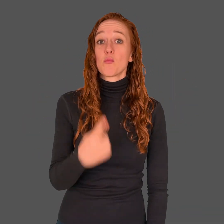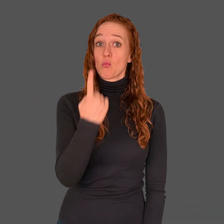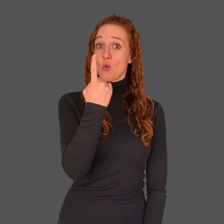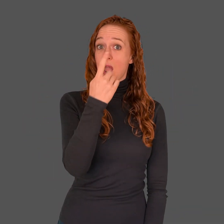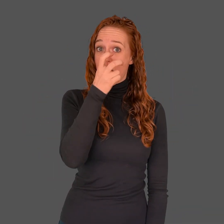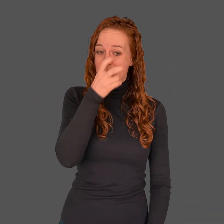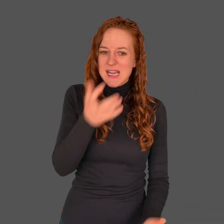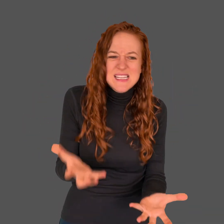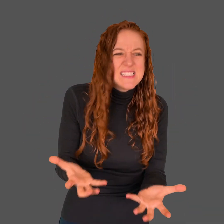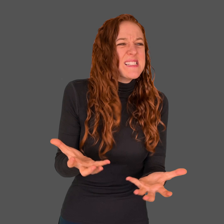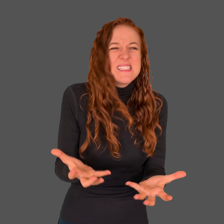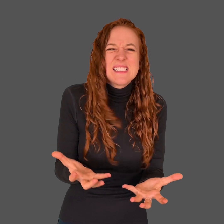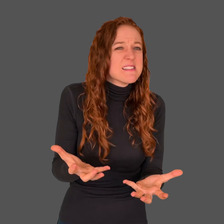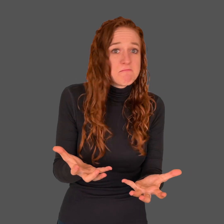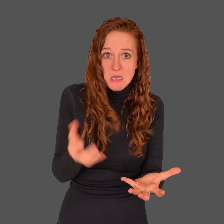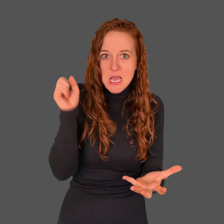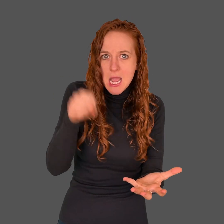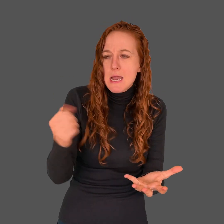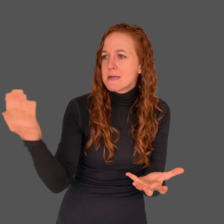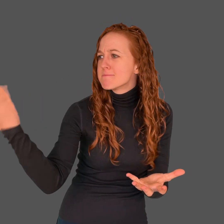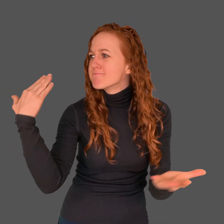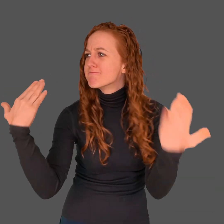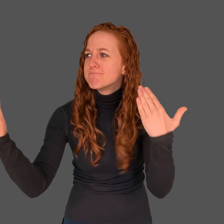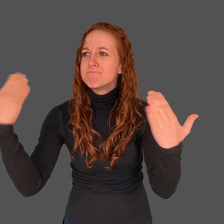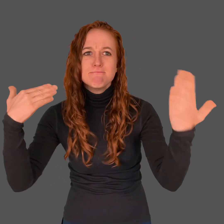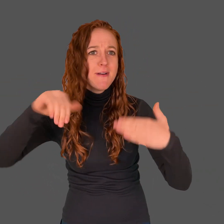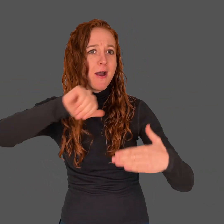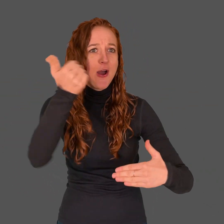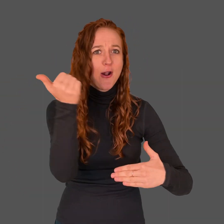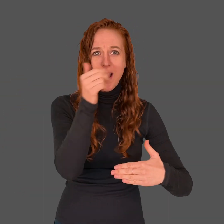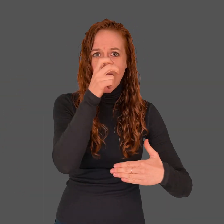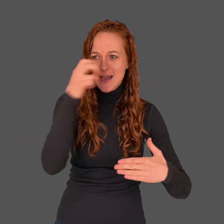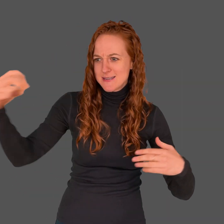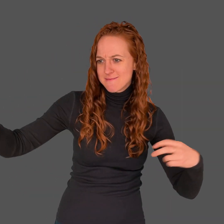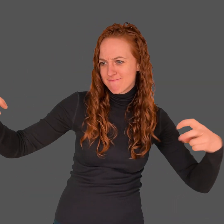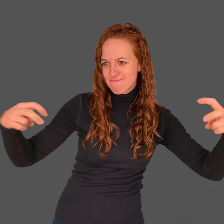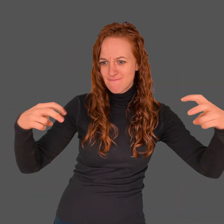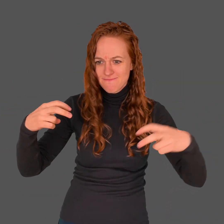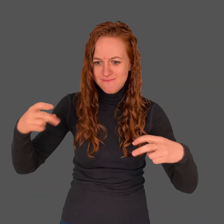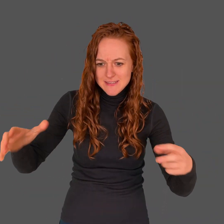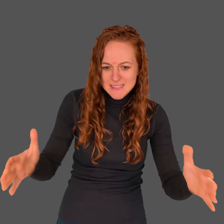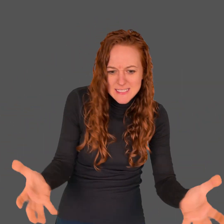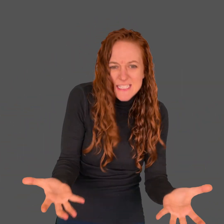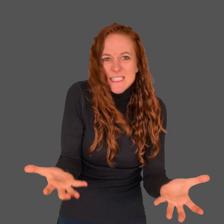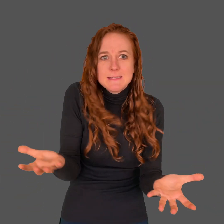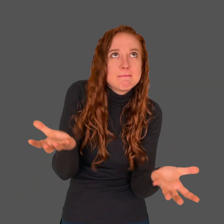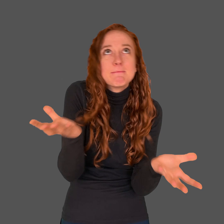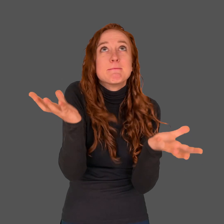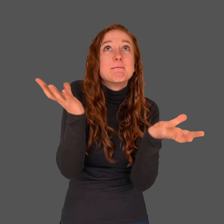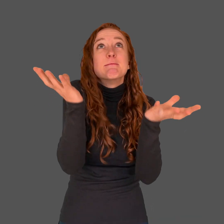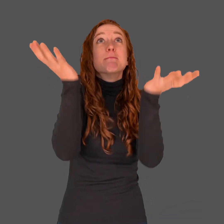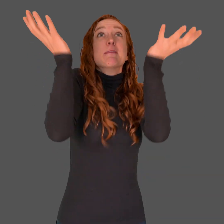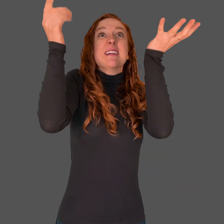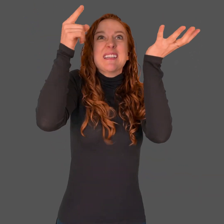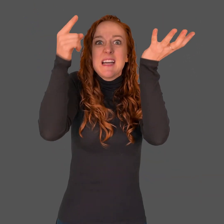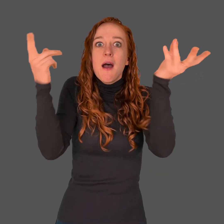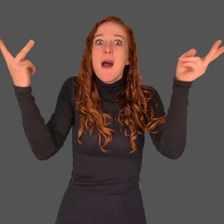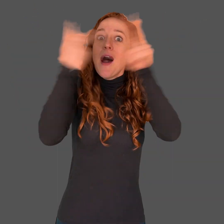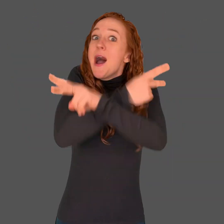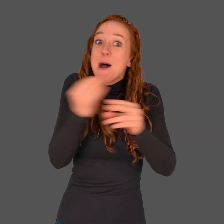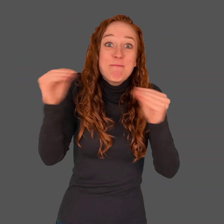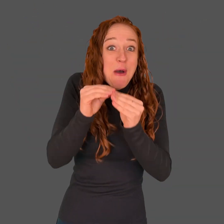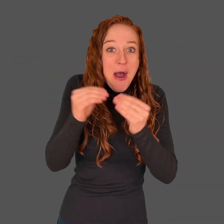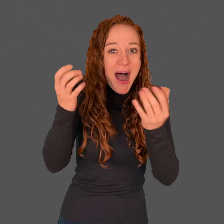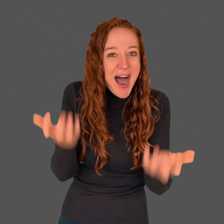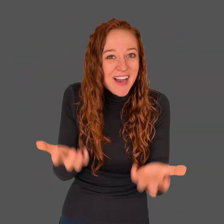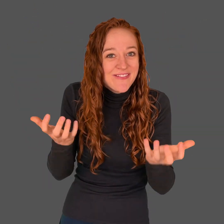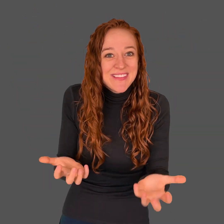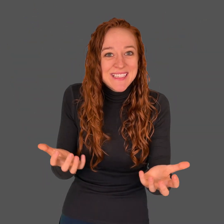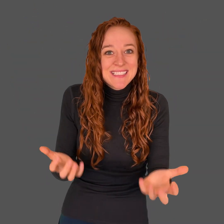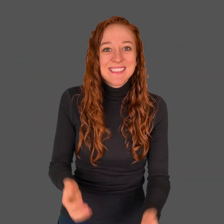When they work together, they can carry even larger and heavier loads.